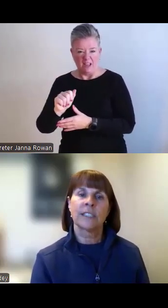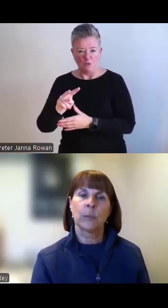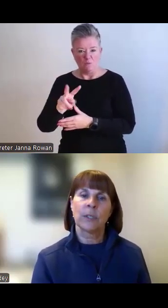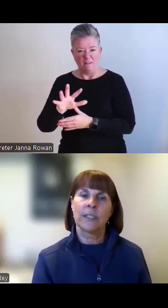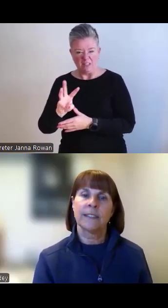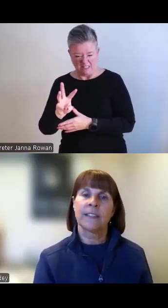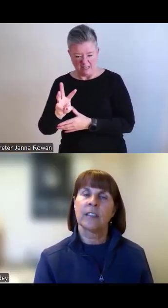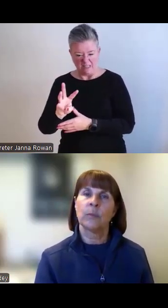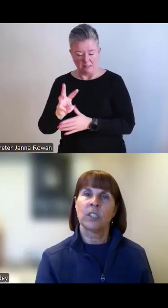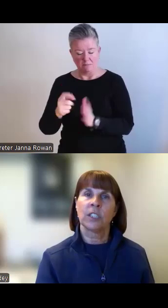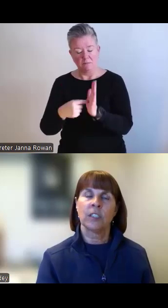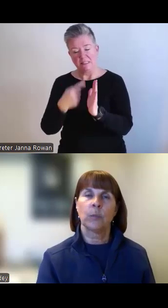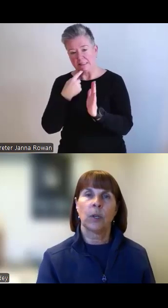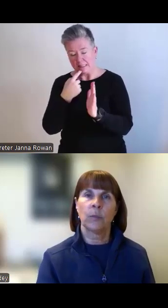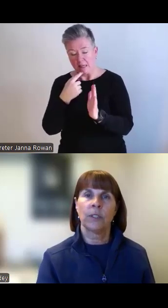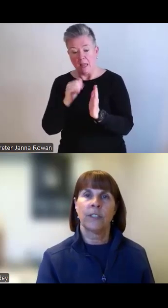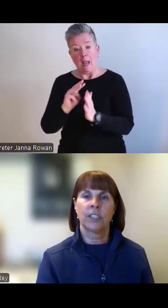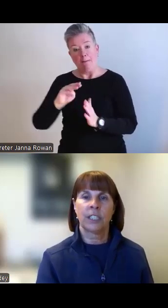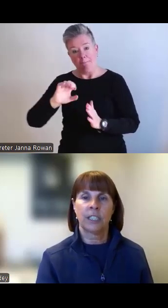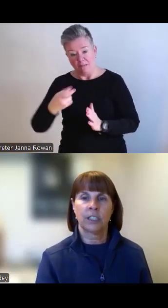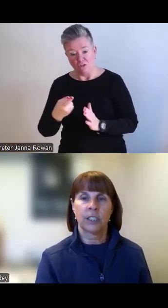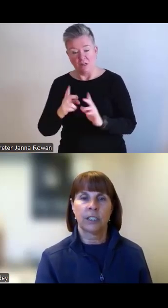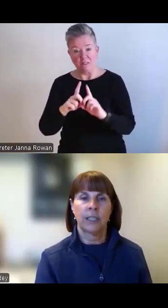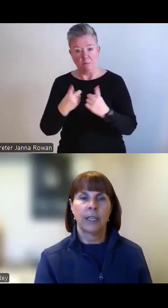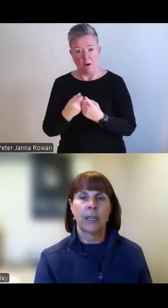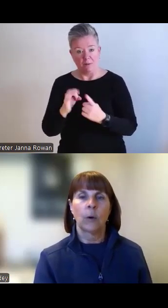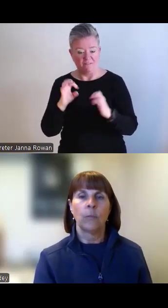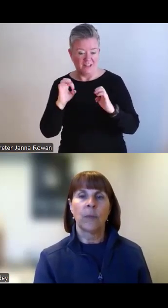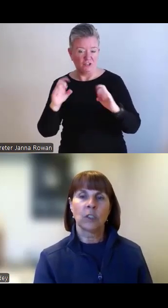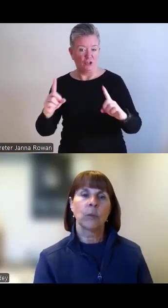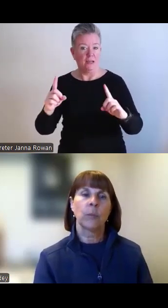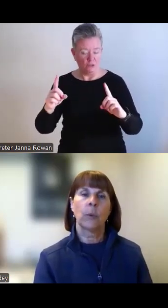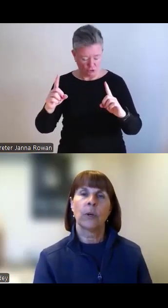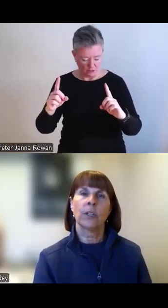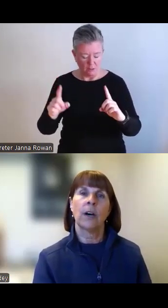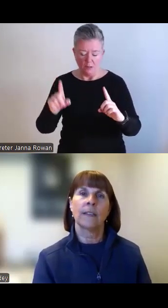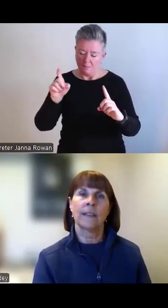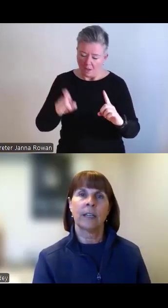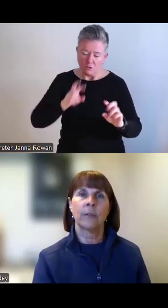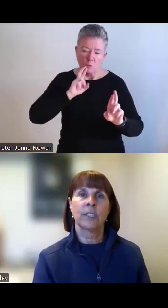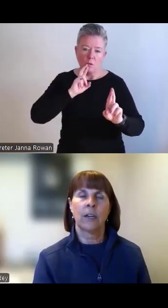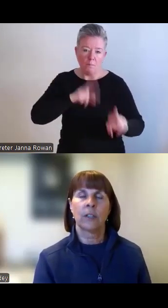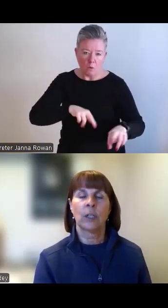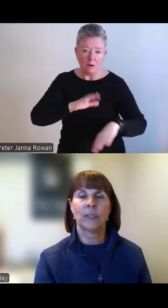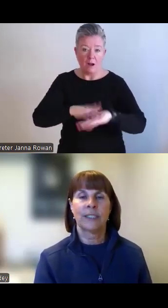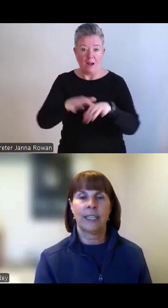which stipulates that the Michigan Department of Education must report on language outcome